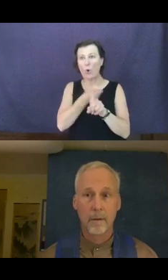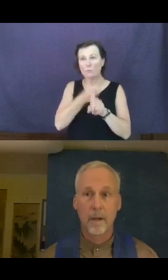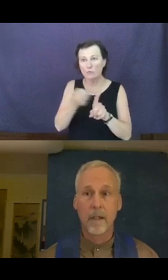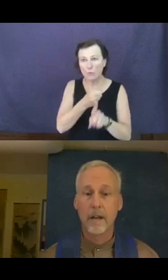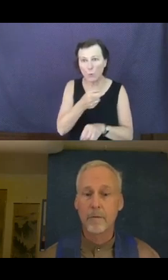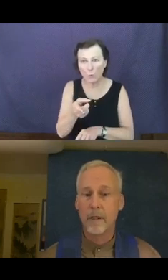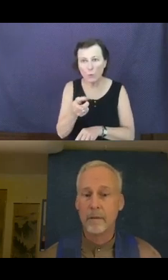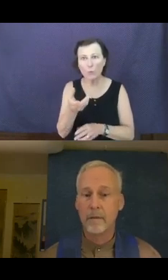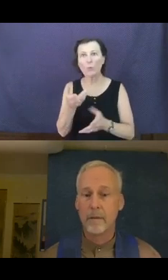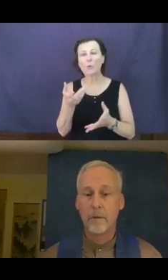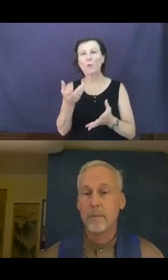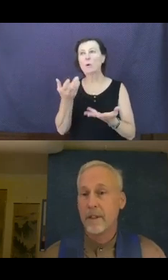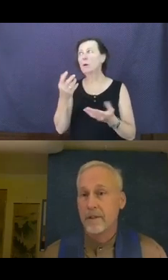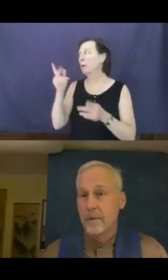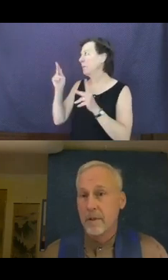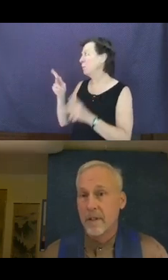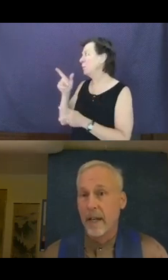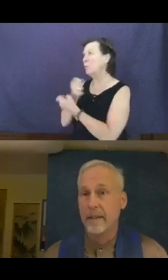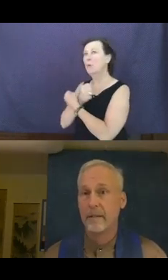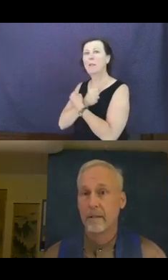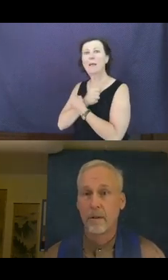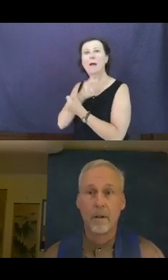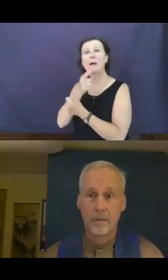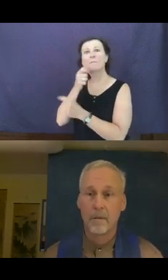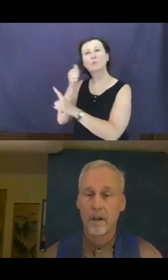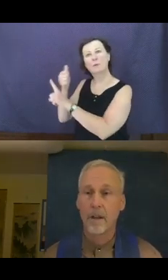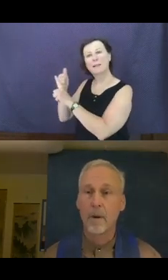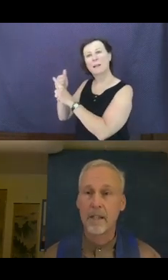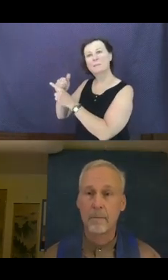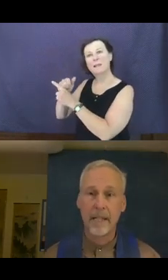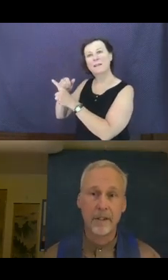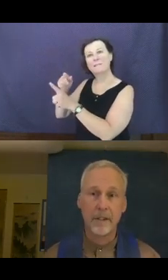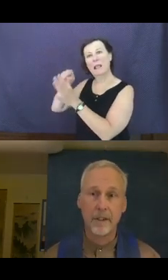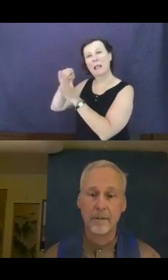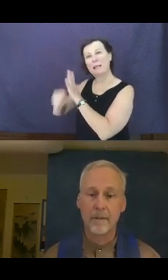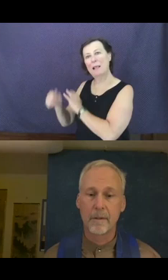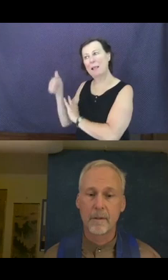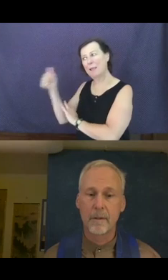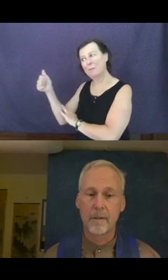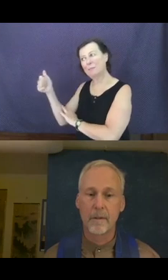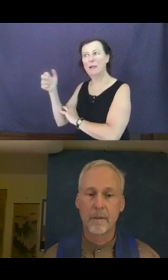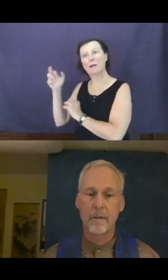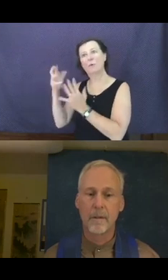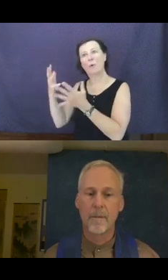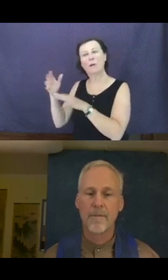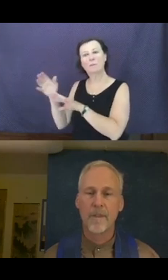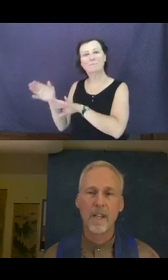*A loved one who committed suicide or otherwise abandoned you?